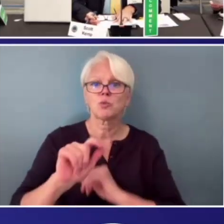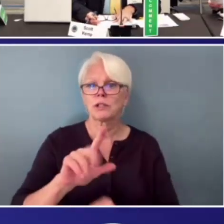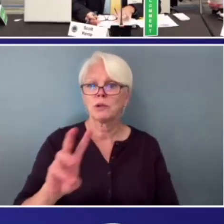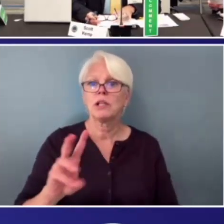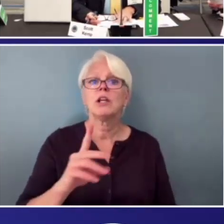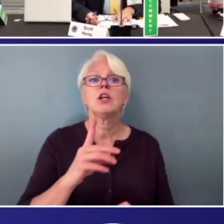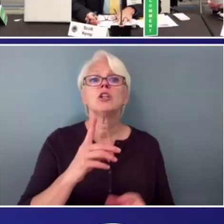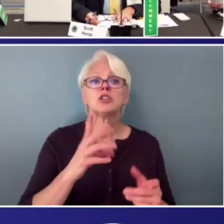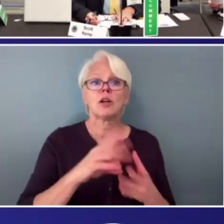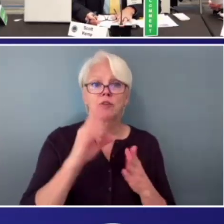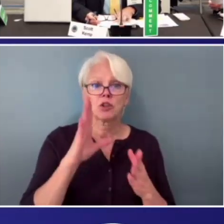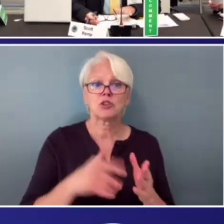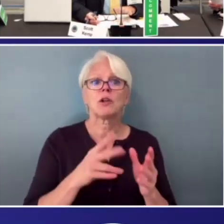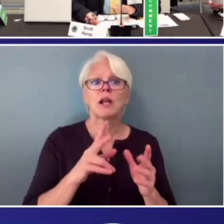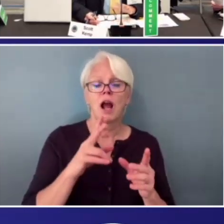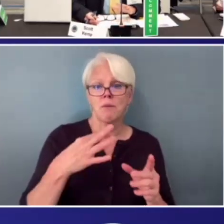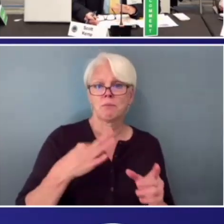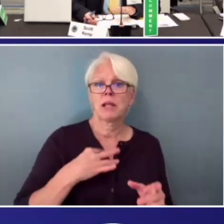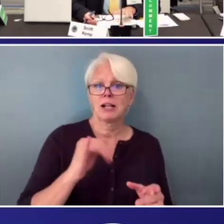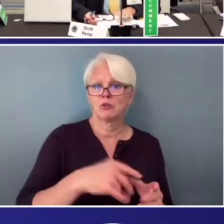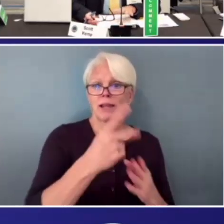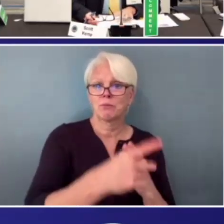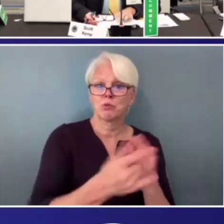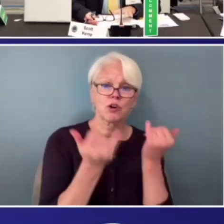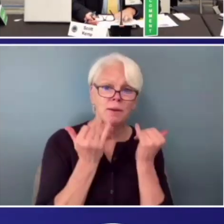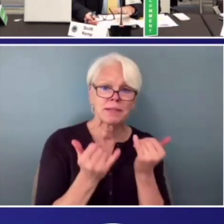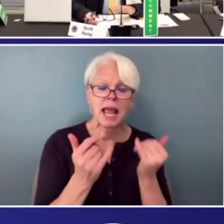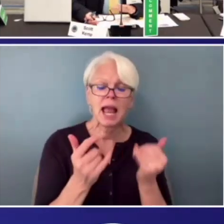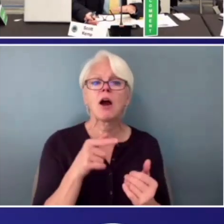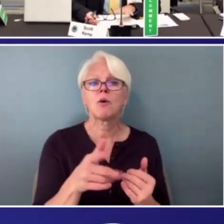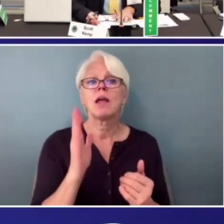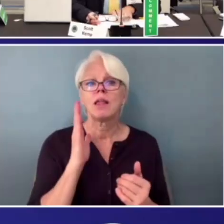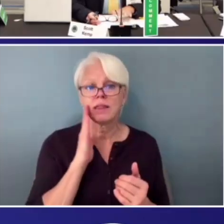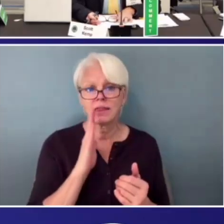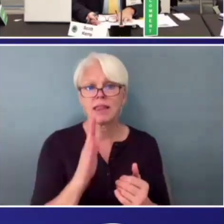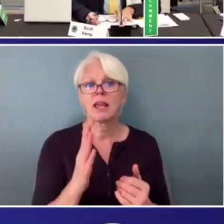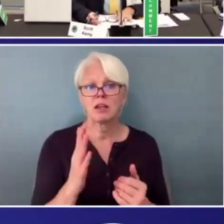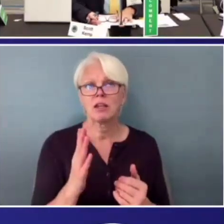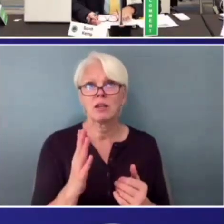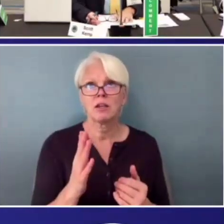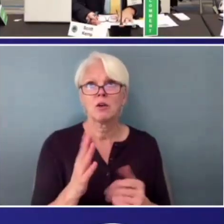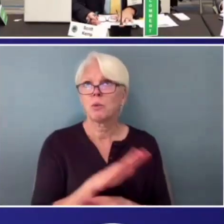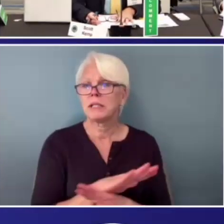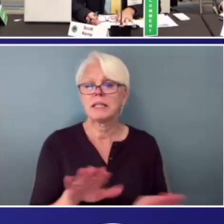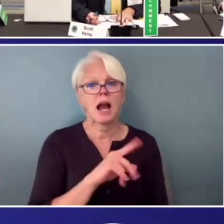program now, they would fall -- they would not qualify for this,